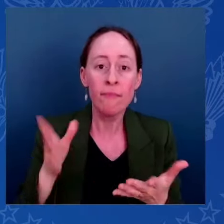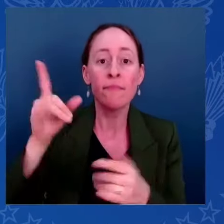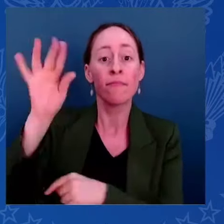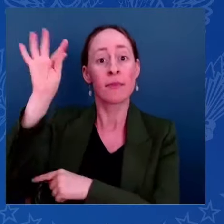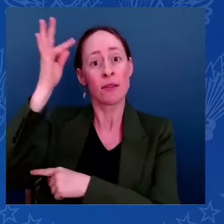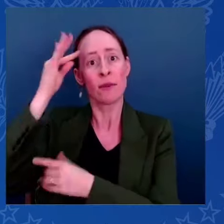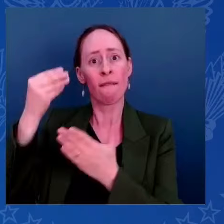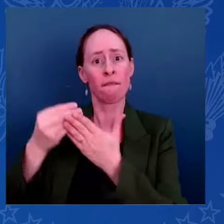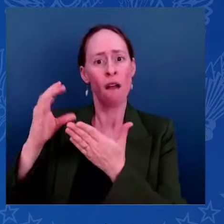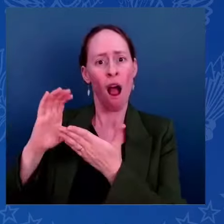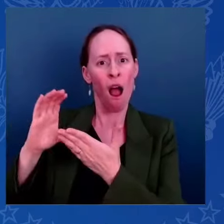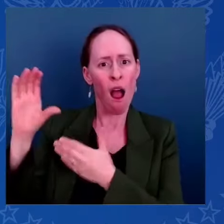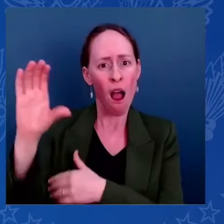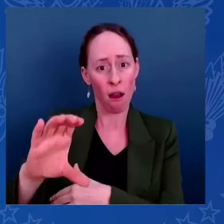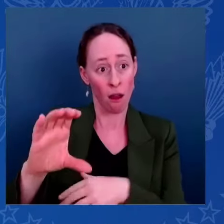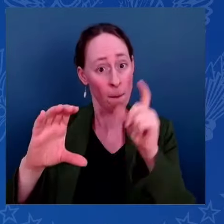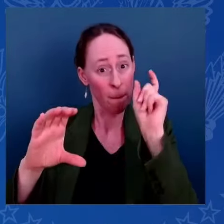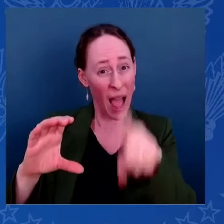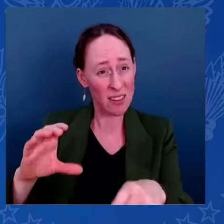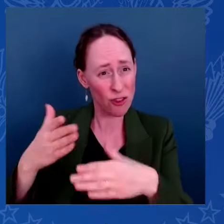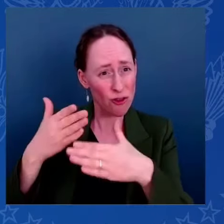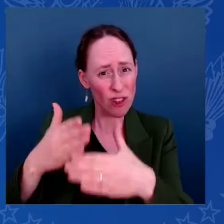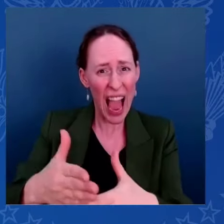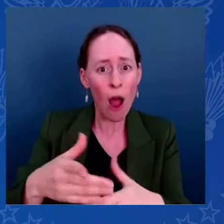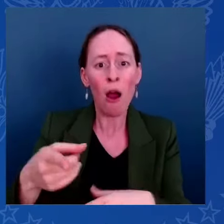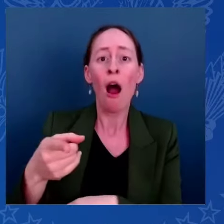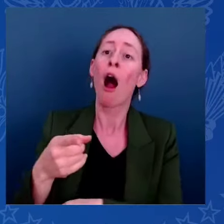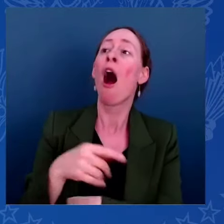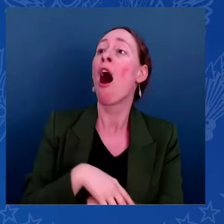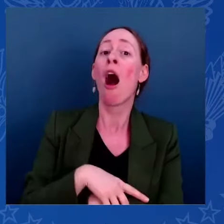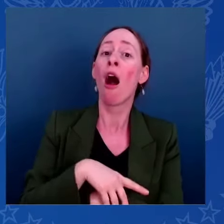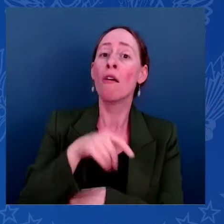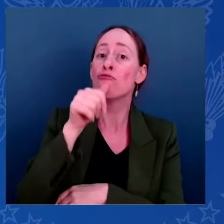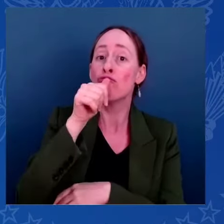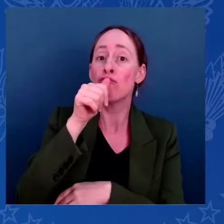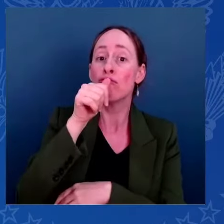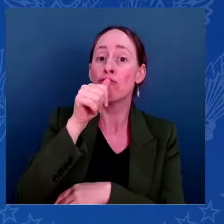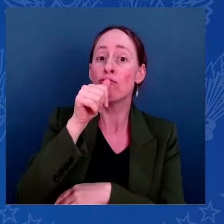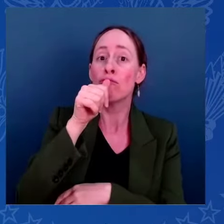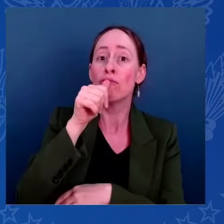Too many docs walked by that mirror and looked in and saw a Nobel Prize about to be won.